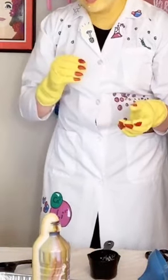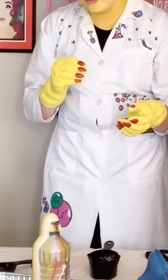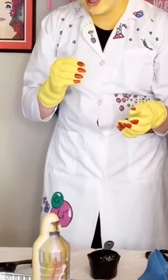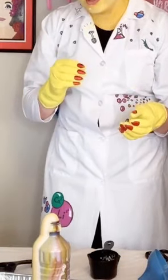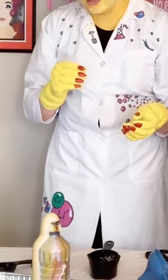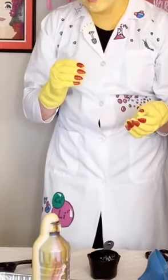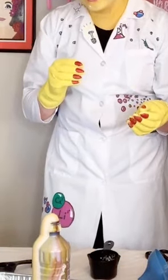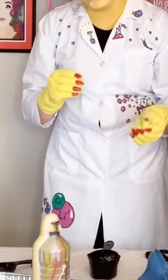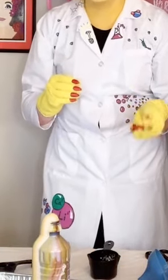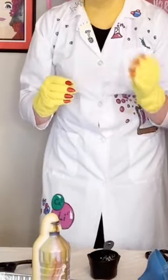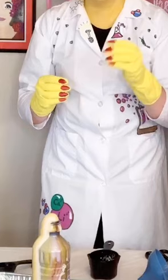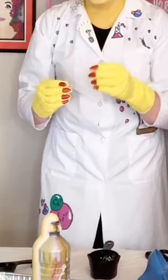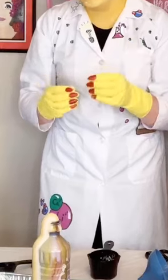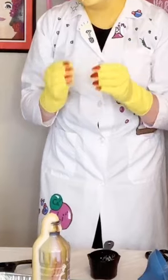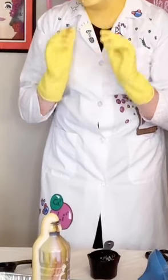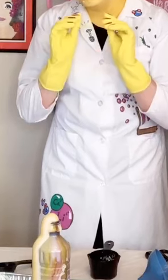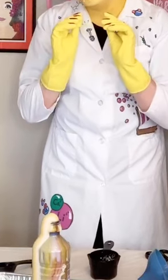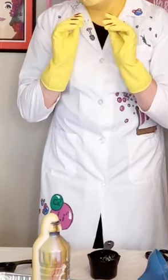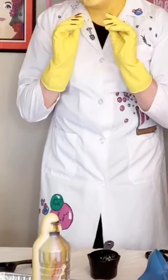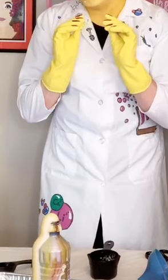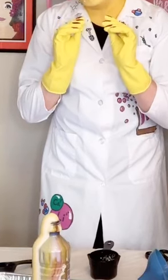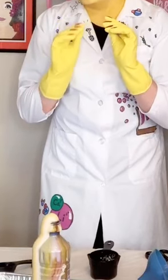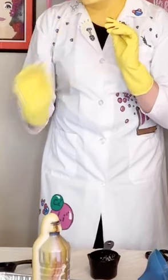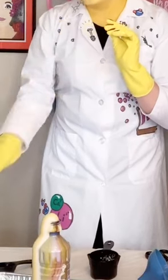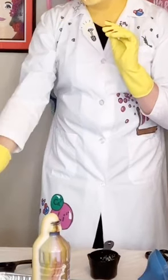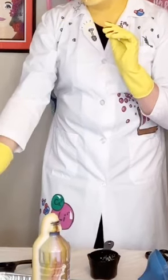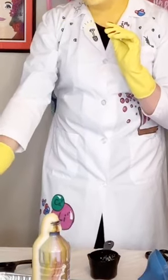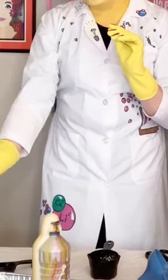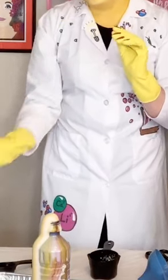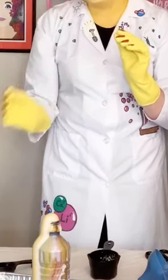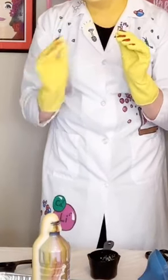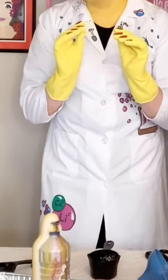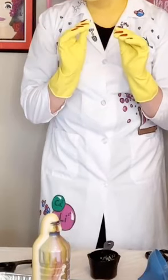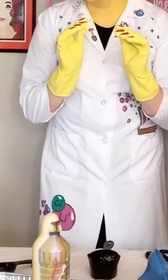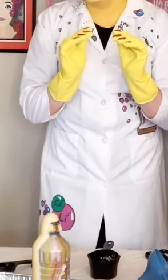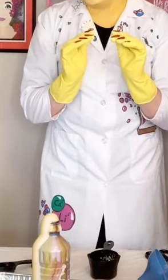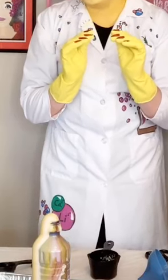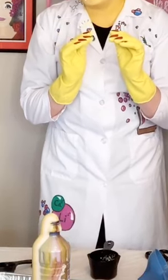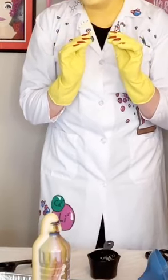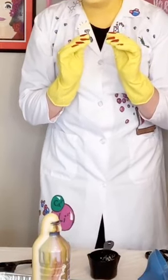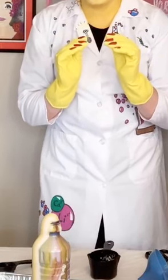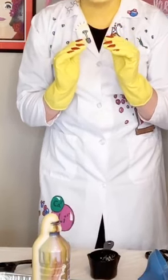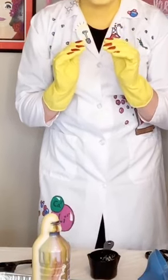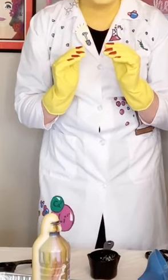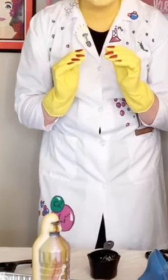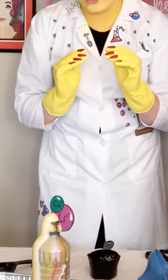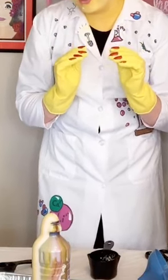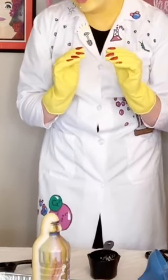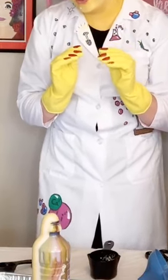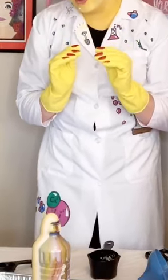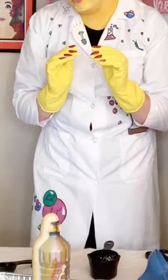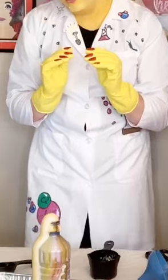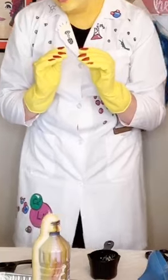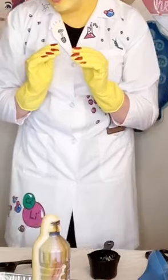peroxide comes in contact with the yeast, and, this is from Scientific American. It starts breaking down the water and the oxygen,